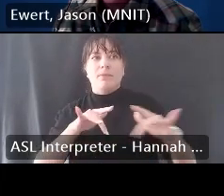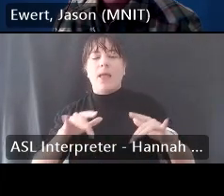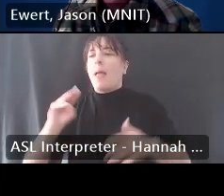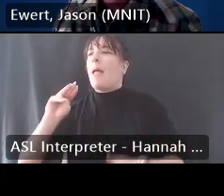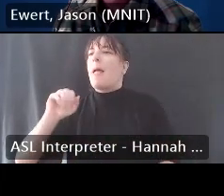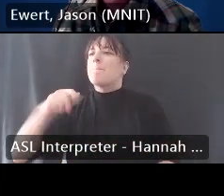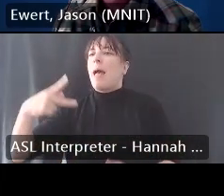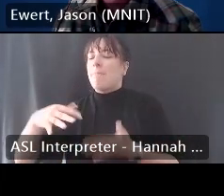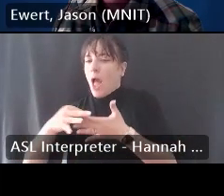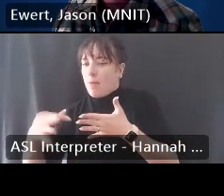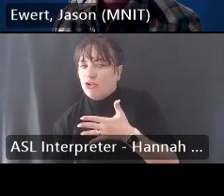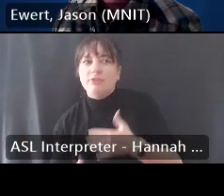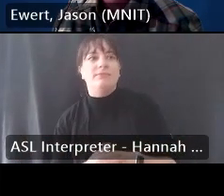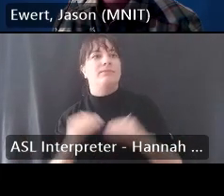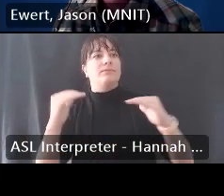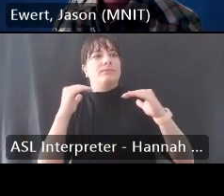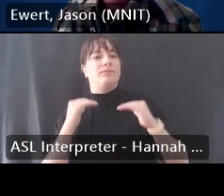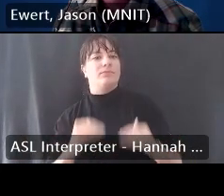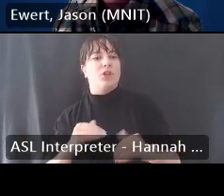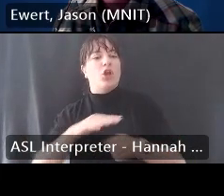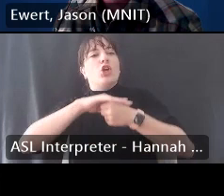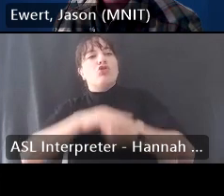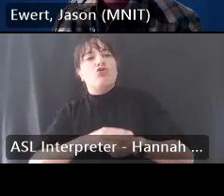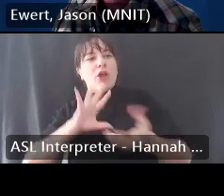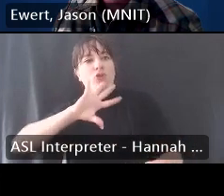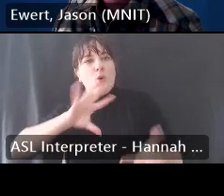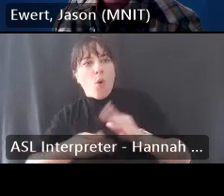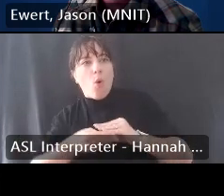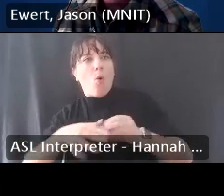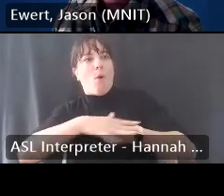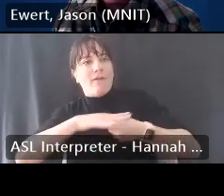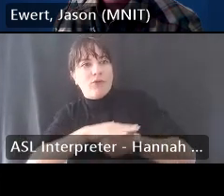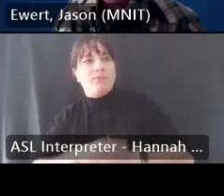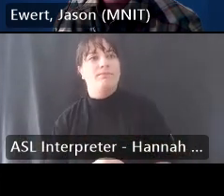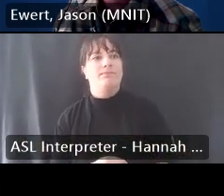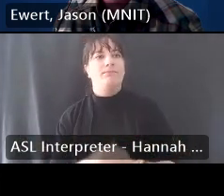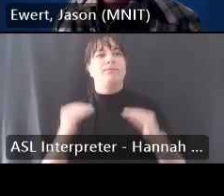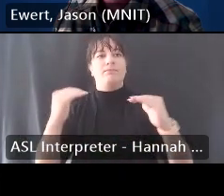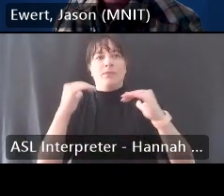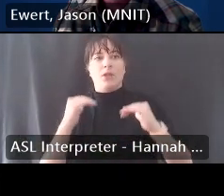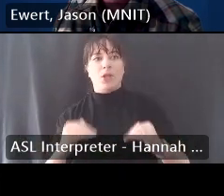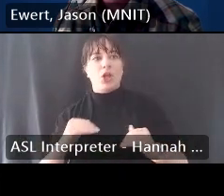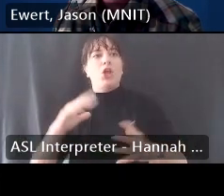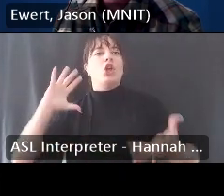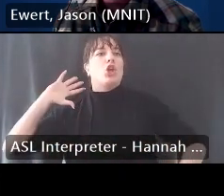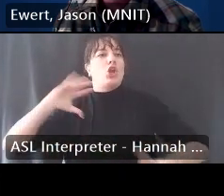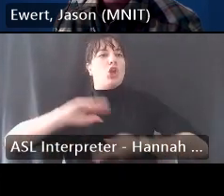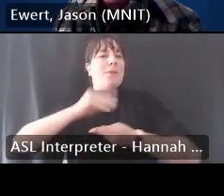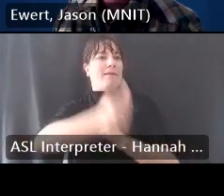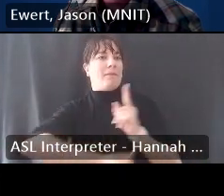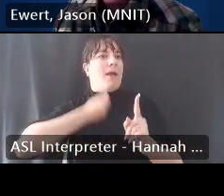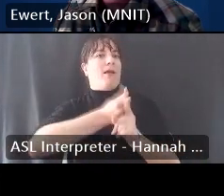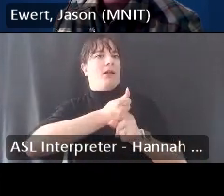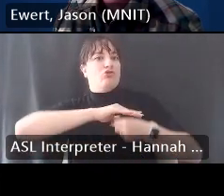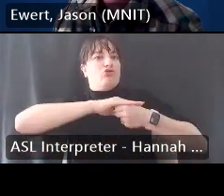Stressor overview. Cumulative impact stressor summary, heading level 3. Cumulative impact stressor summary.